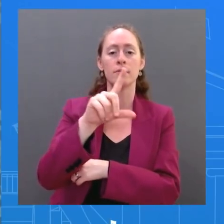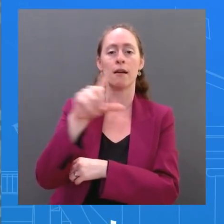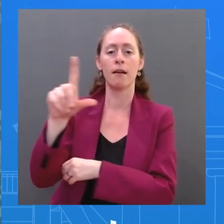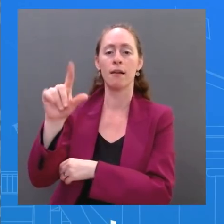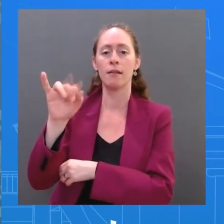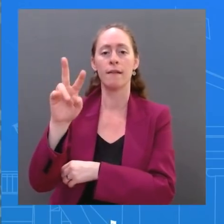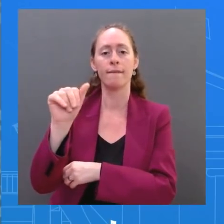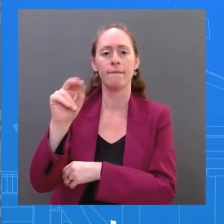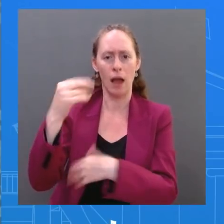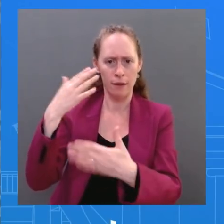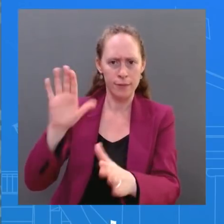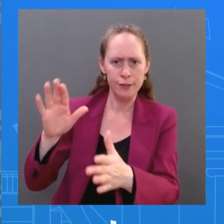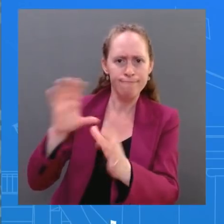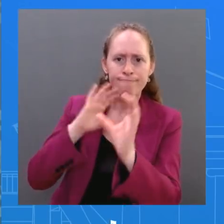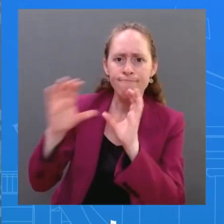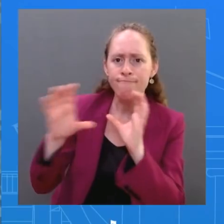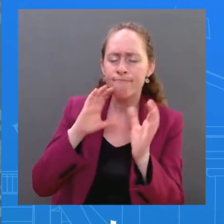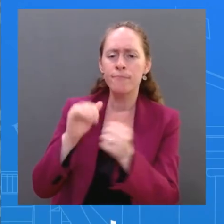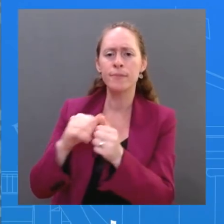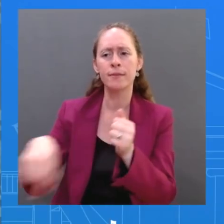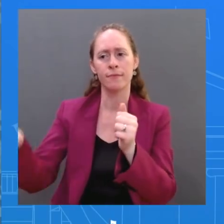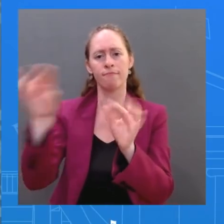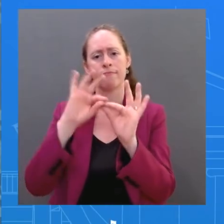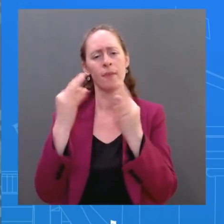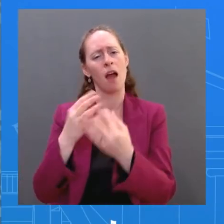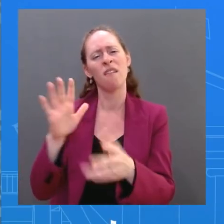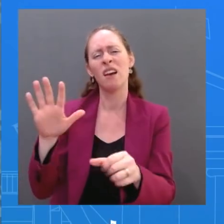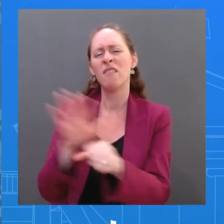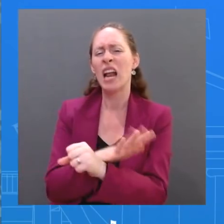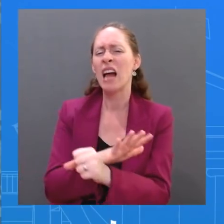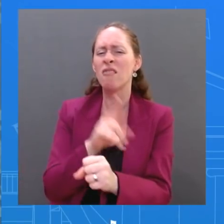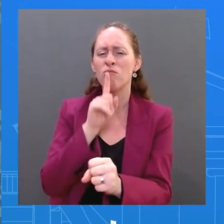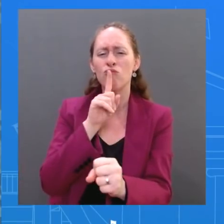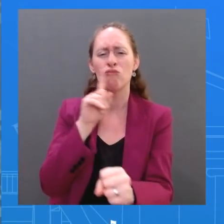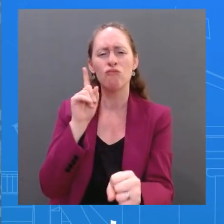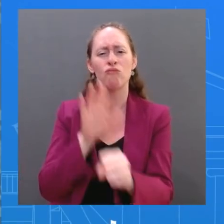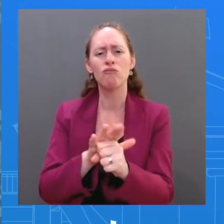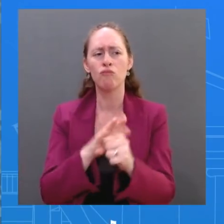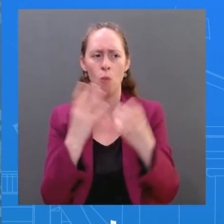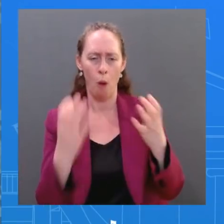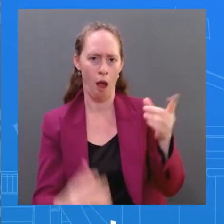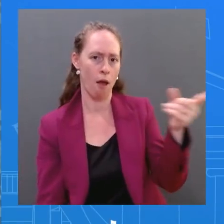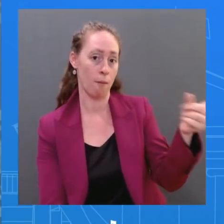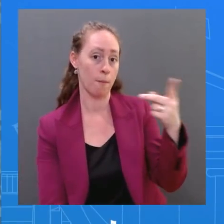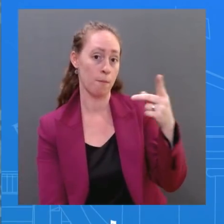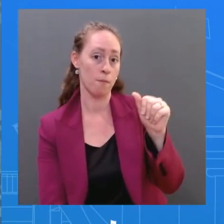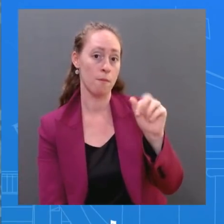The SPEHA office has a biweekly phone call with -- with Elizabeth Whelan to provide updates